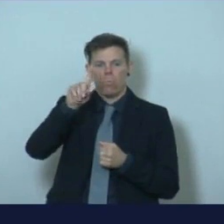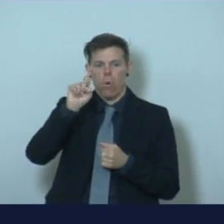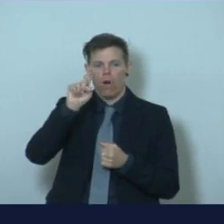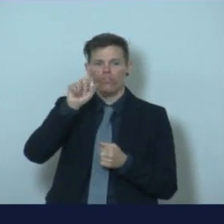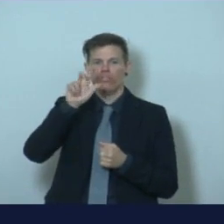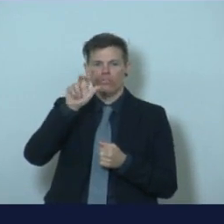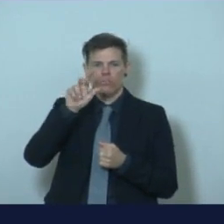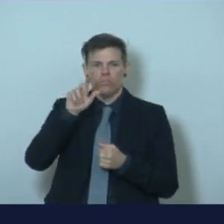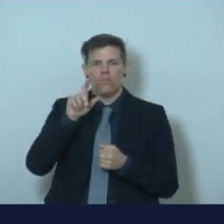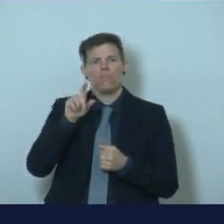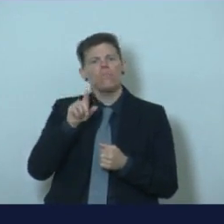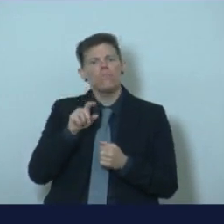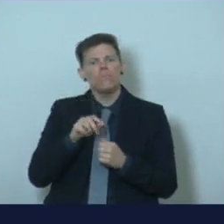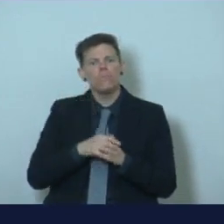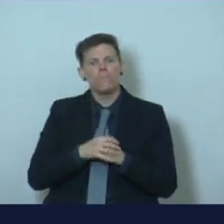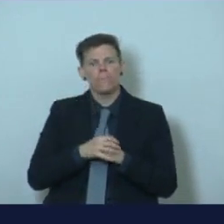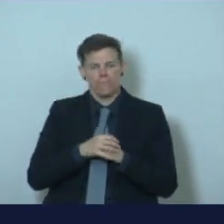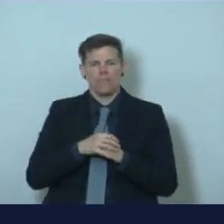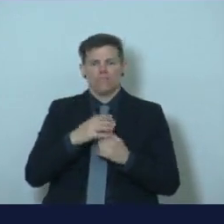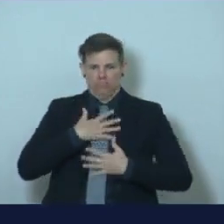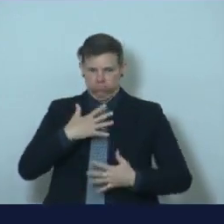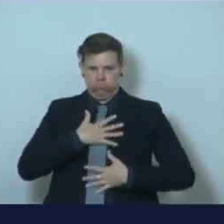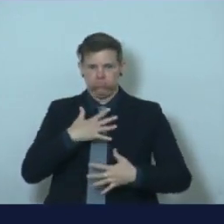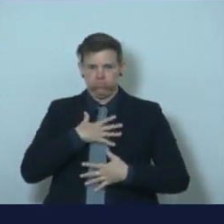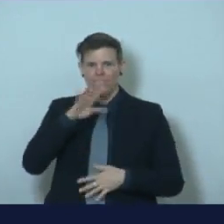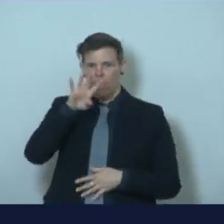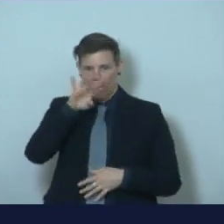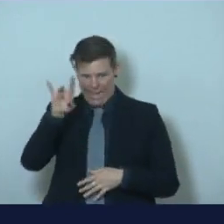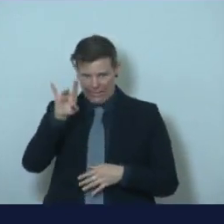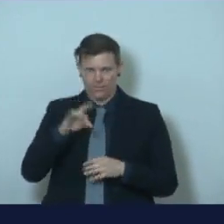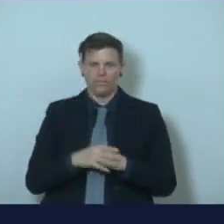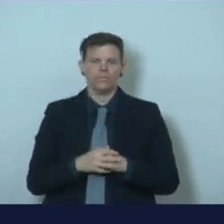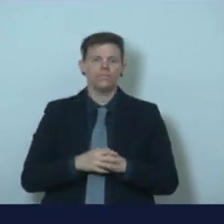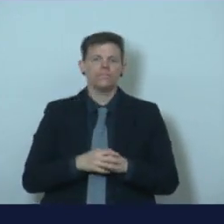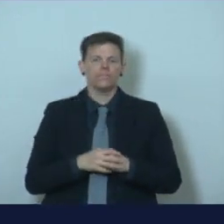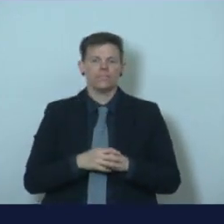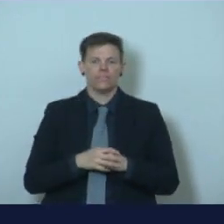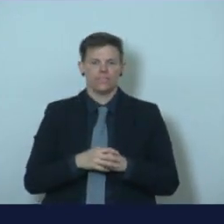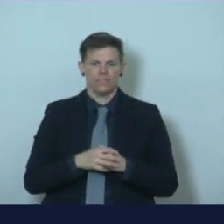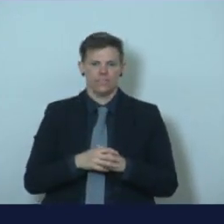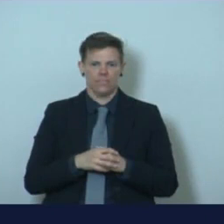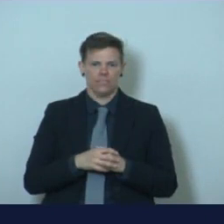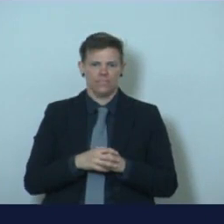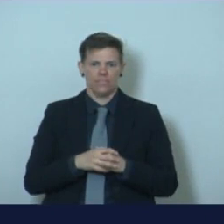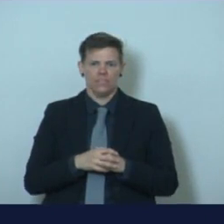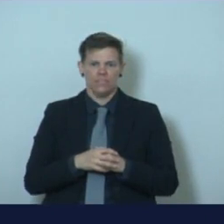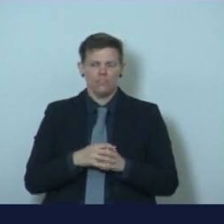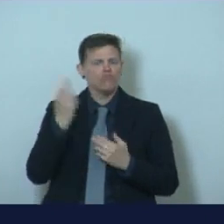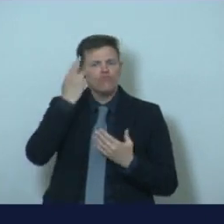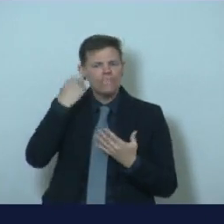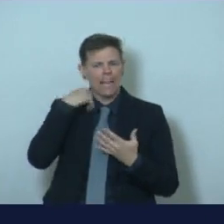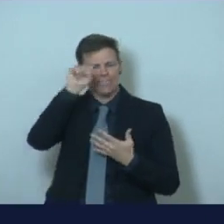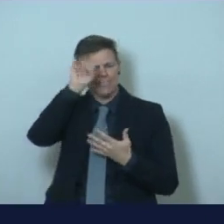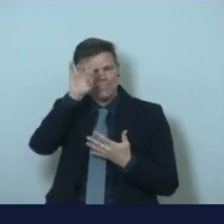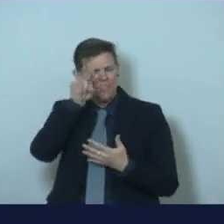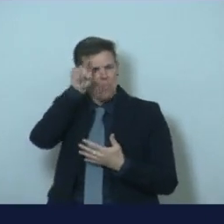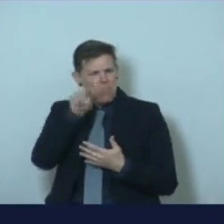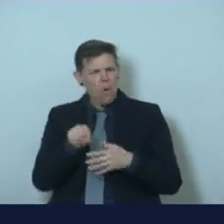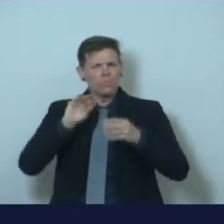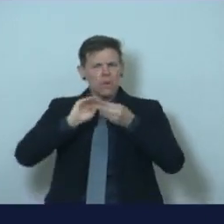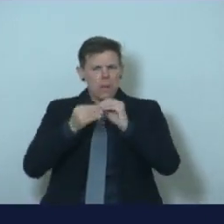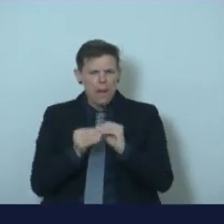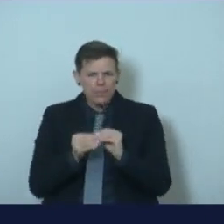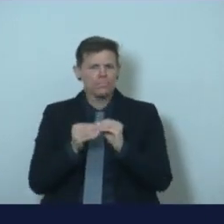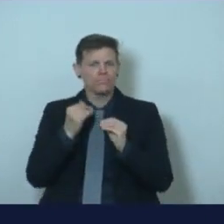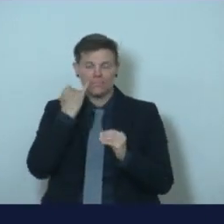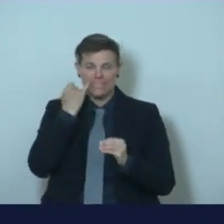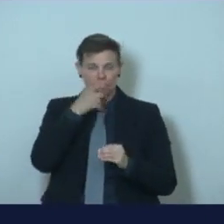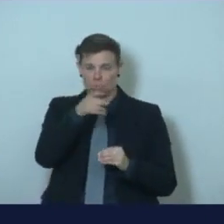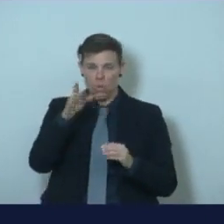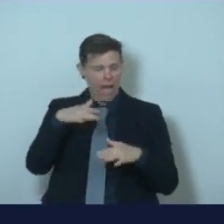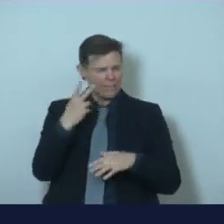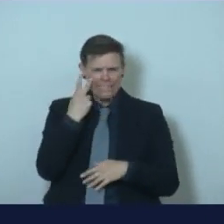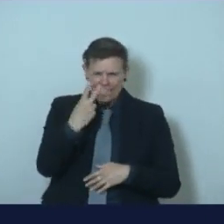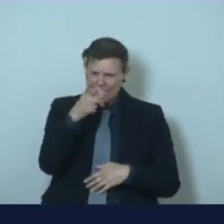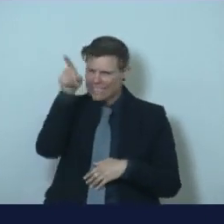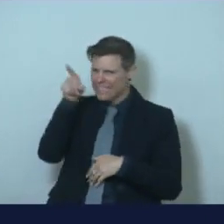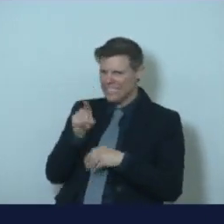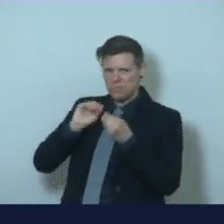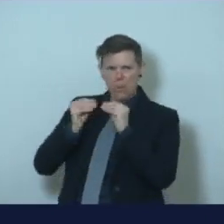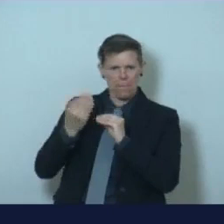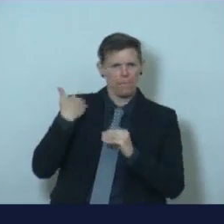AND WE HAVE 178 HOSPITALIZATIONS AND 48 VENTILATORS I DO THIS FOR INDIVIDUALS WHO MAY BE JOINING US FOR THE FIRST BRIEFIN FOR THE FIRST TIME.